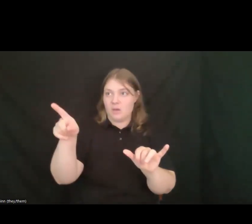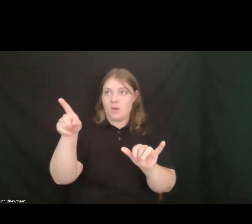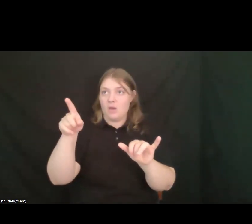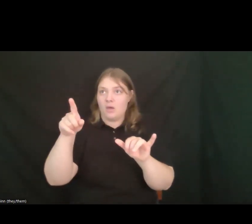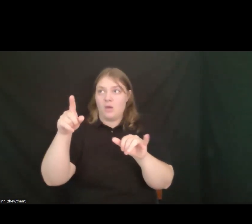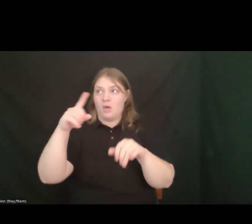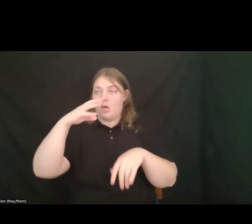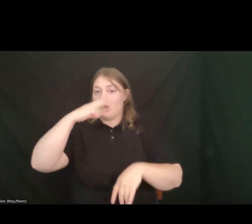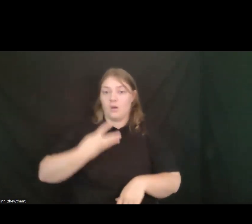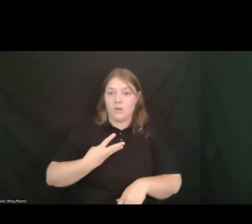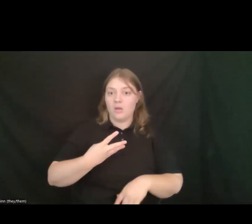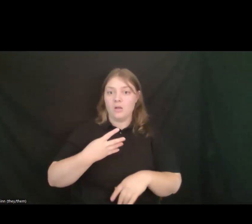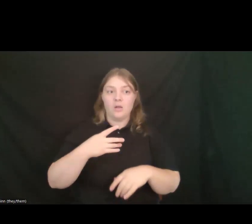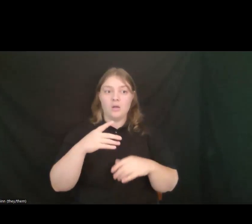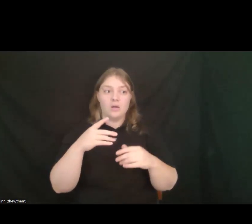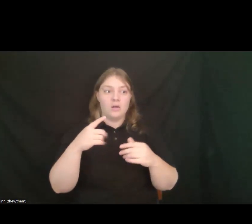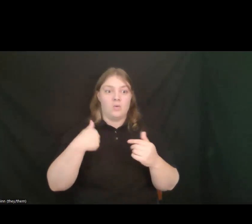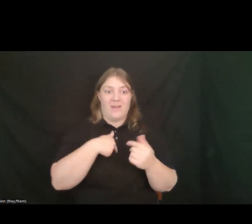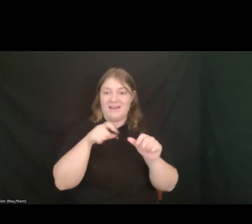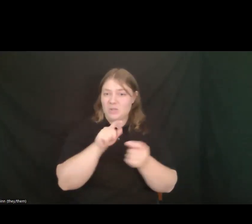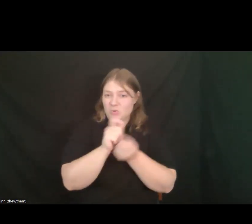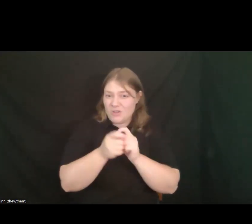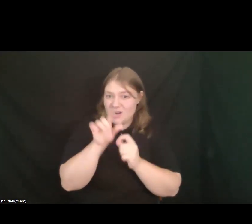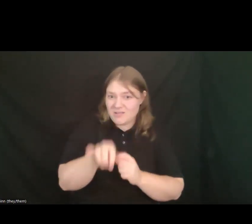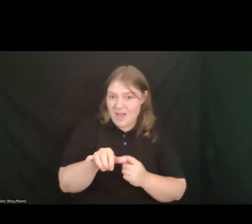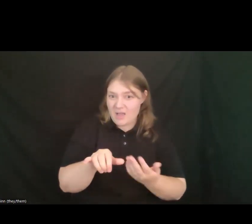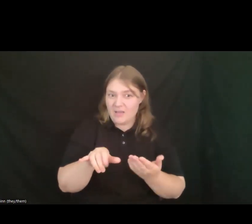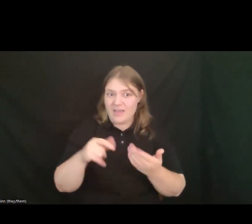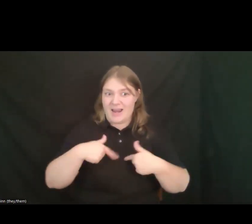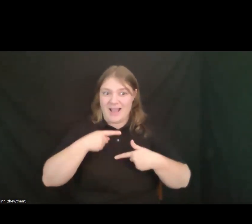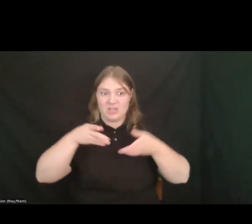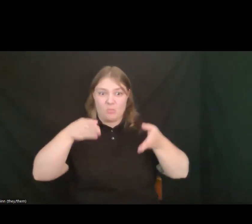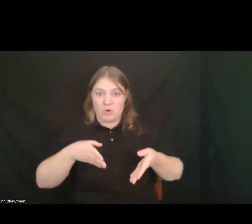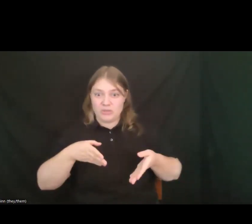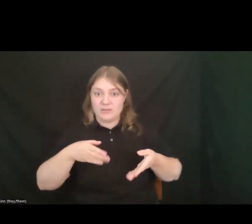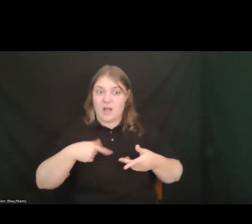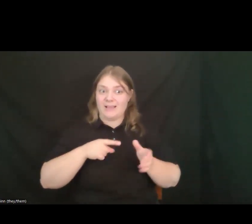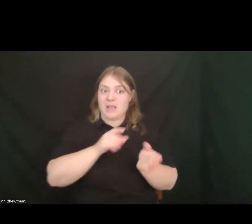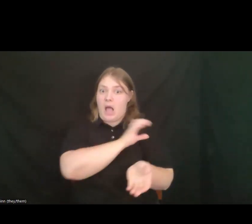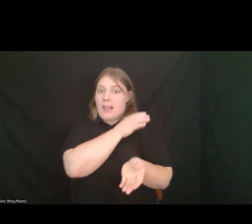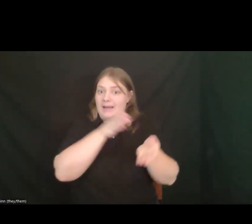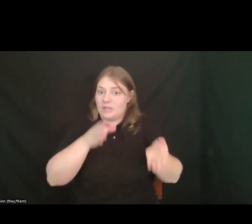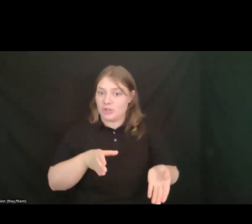we need to do something about that and as a person of as a as as a clinician not a clinician of color